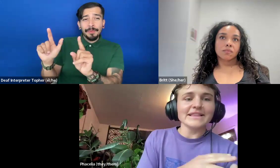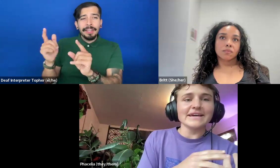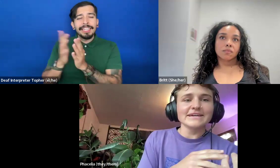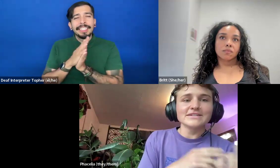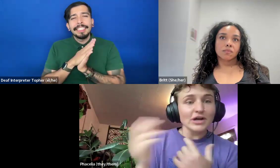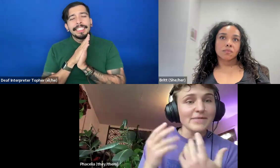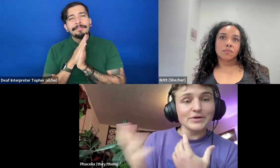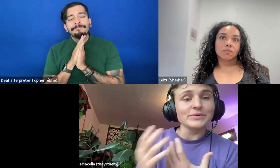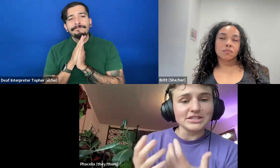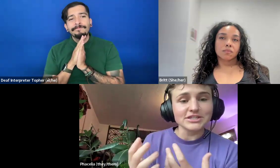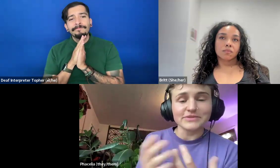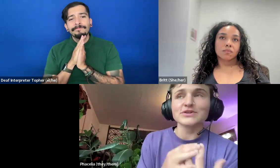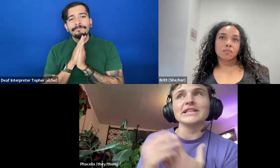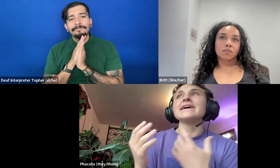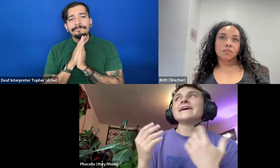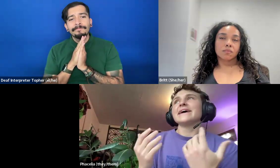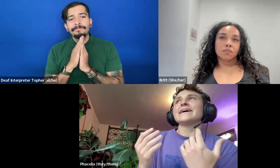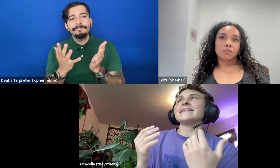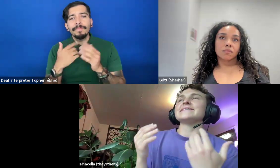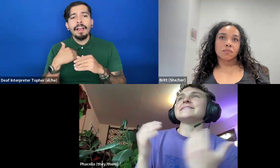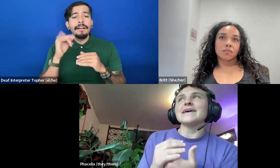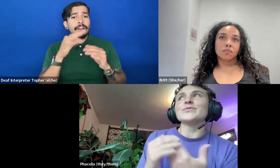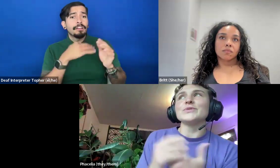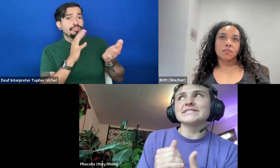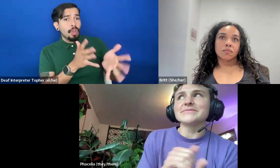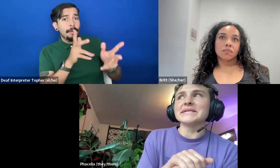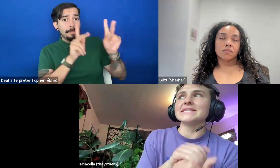and like build a relationship of, like, like disabled wisdom